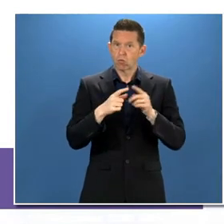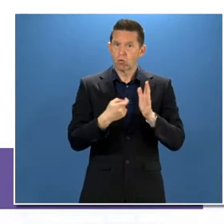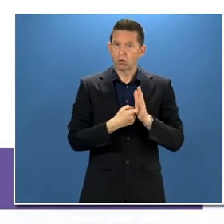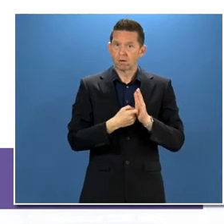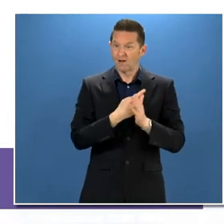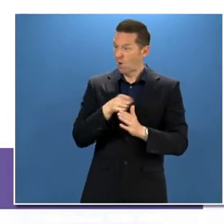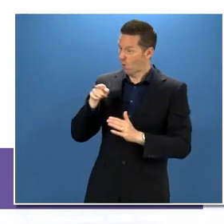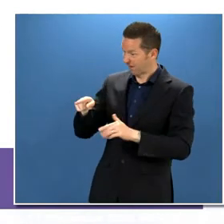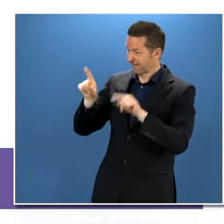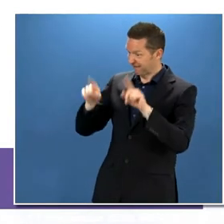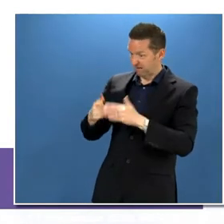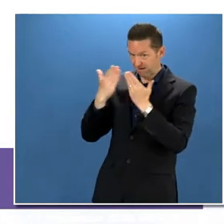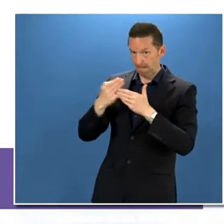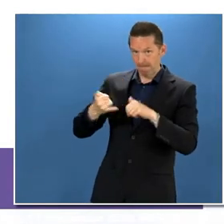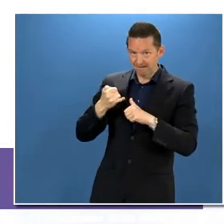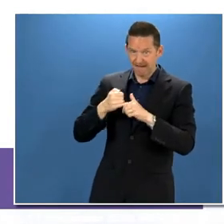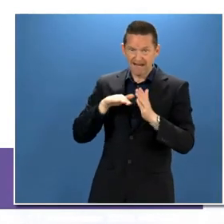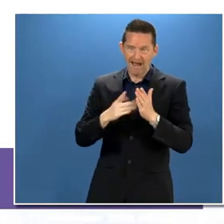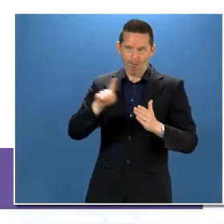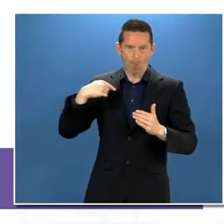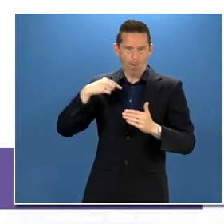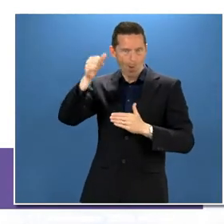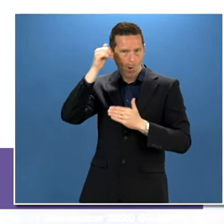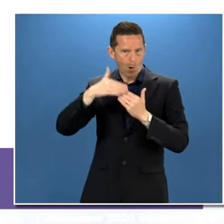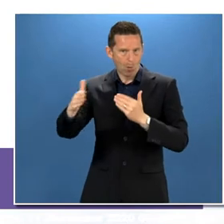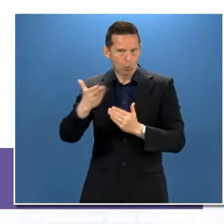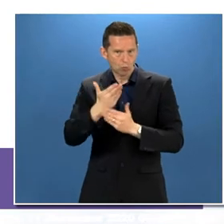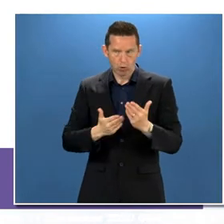We now know, the story down the track, that you are a lawyer.